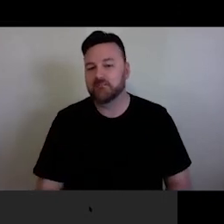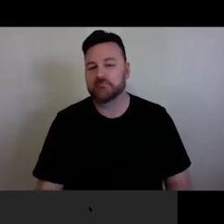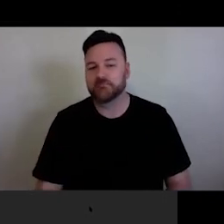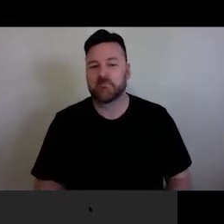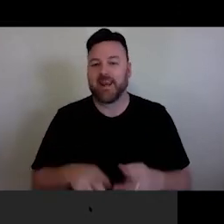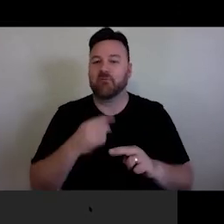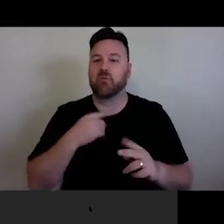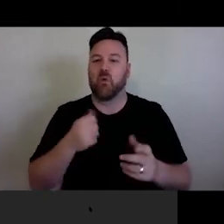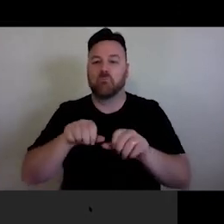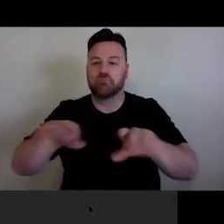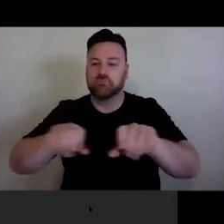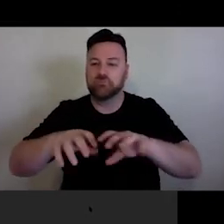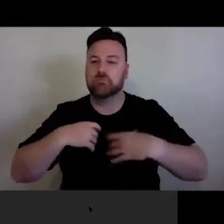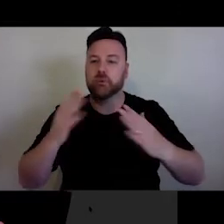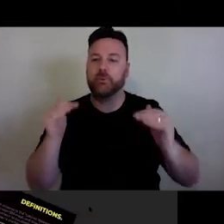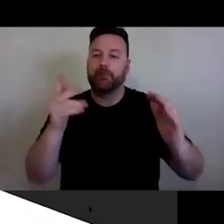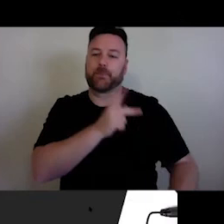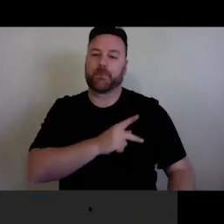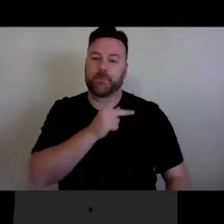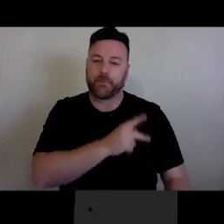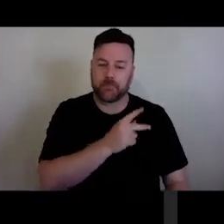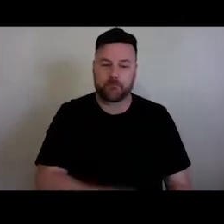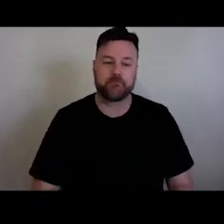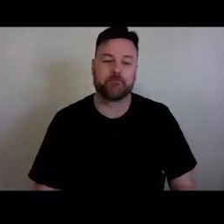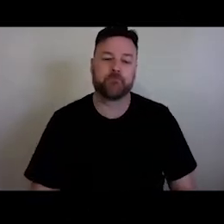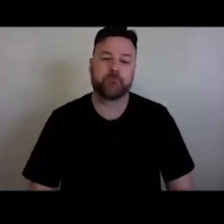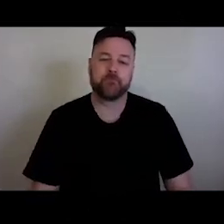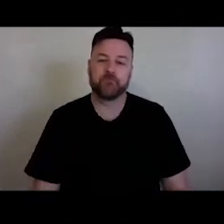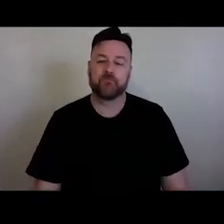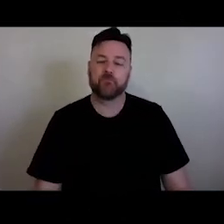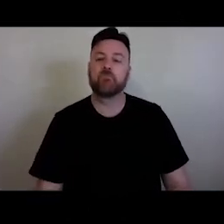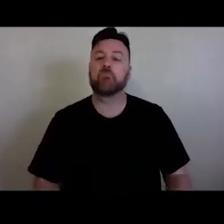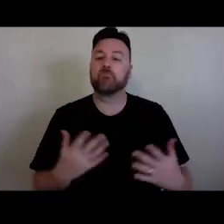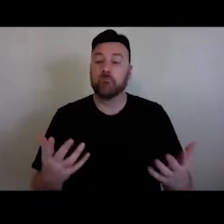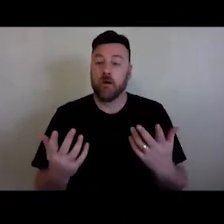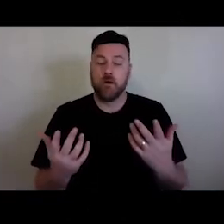information on there. Awesome. Look, any other tips? If I was to say